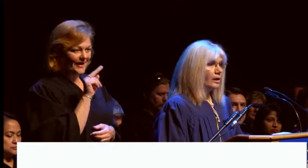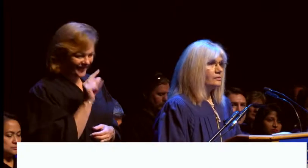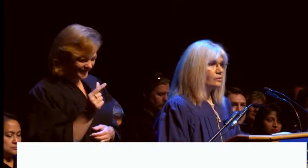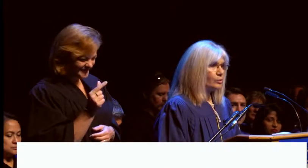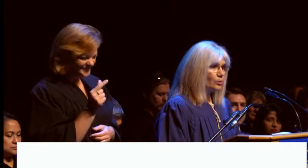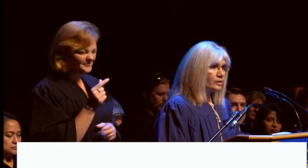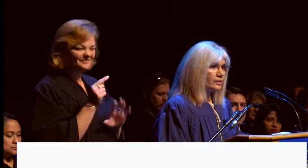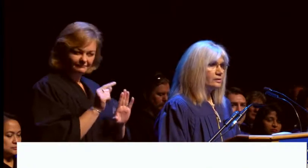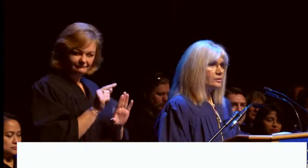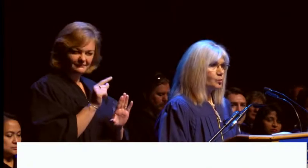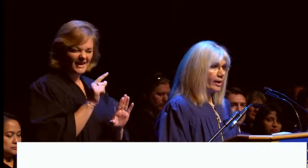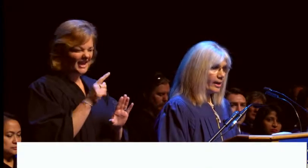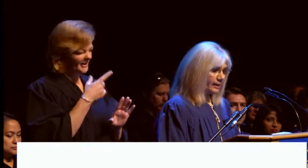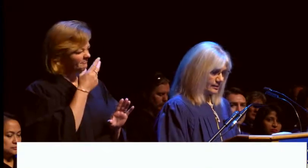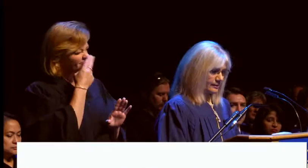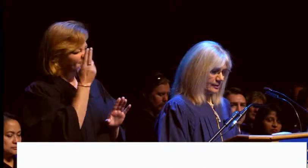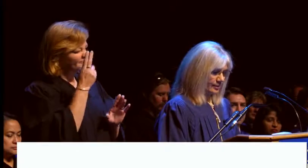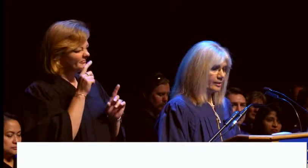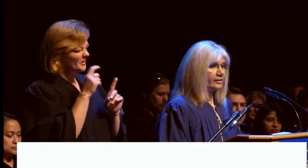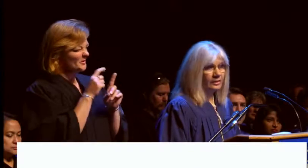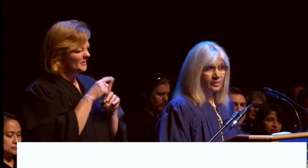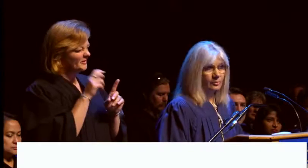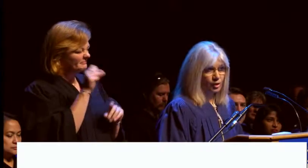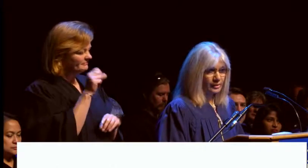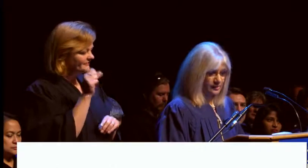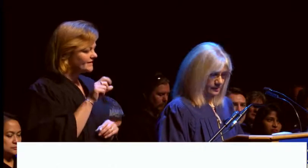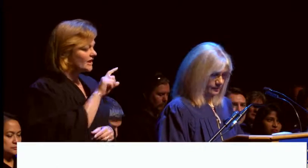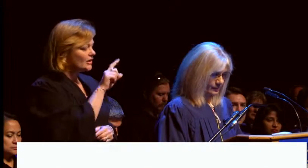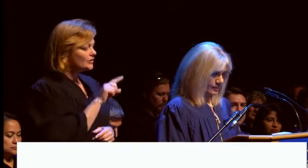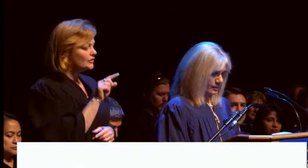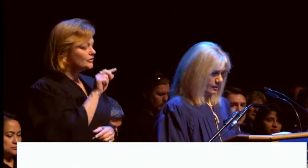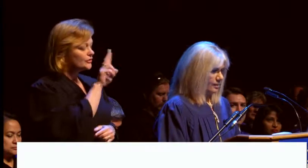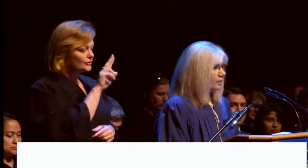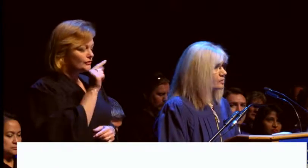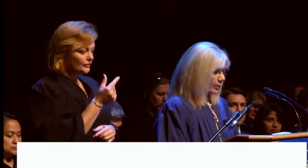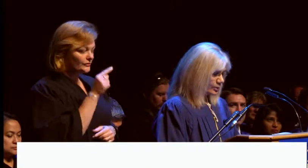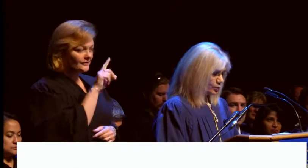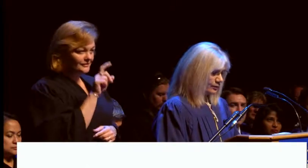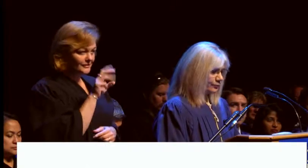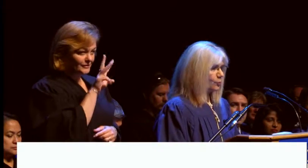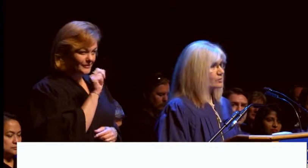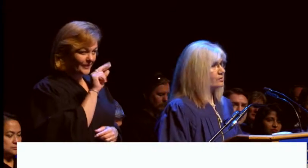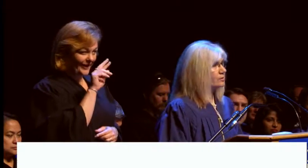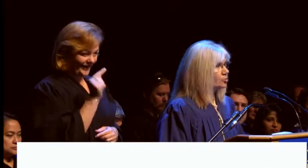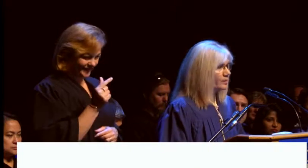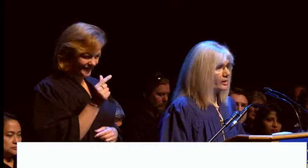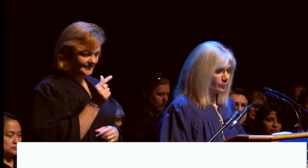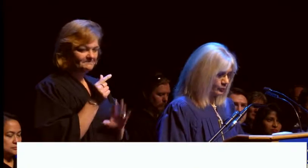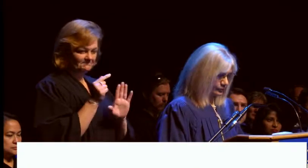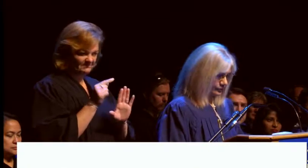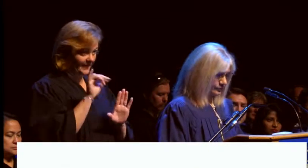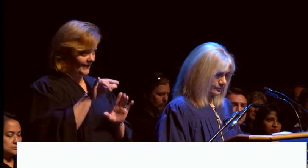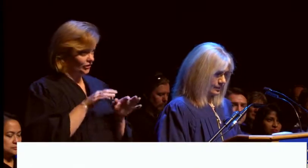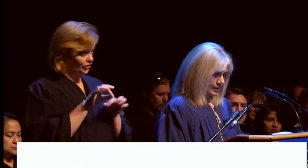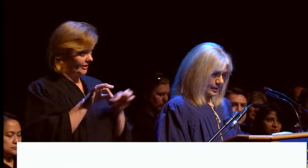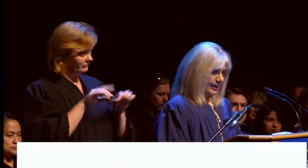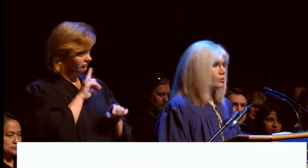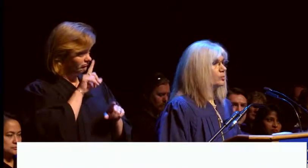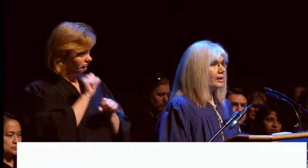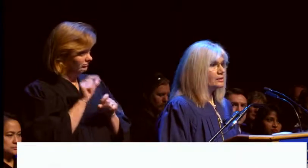A ZUGZWANG DILEMMA IN THE GAME OF CHESS IS WHEN YOU ARE FORCED TO MAKE A MOVE AND NO MATTER